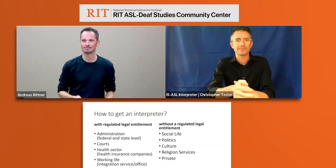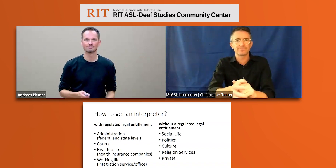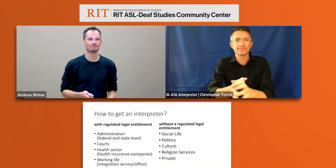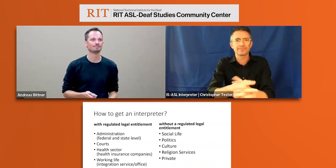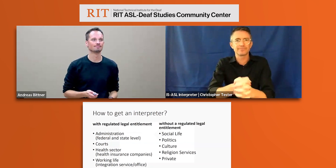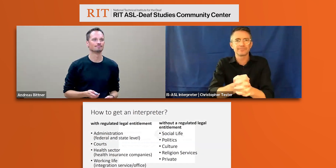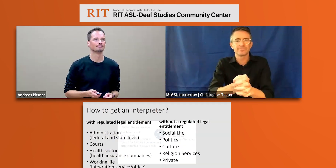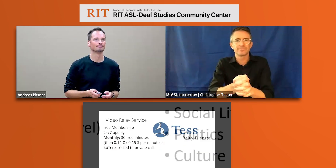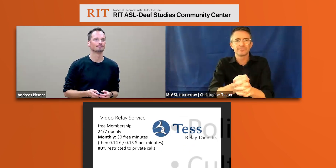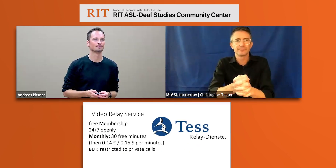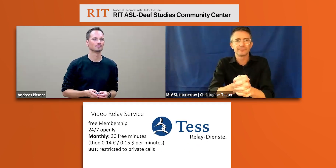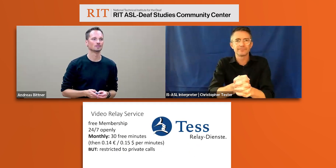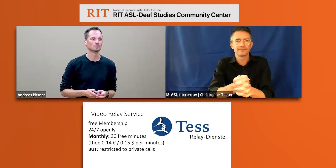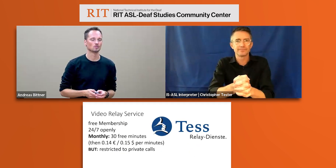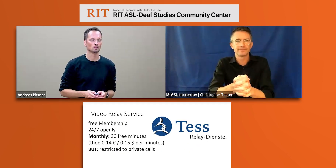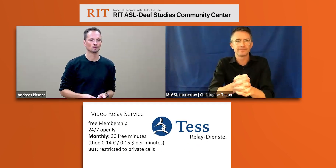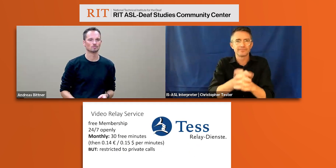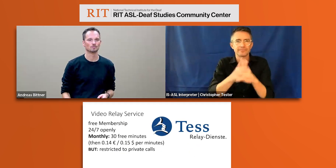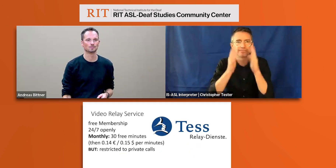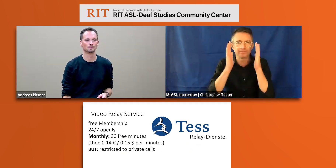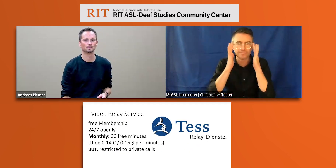is completely up to you, and there's no guarantee.